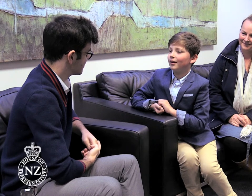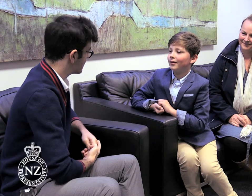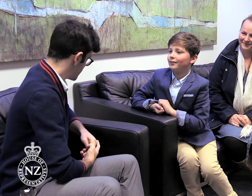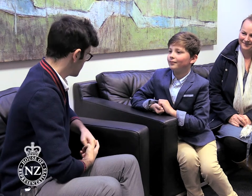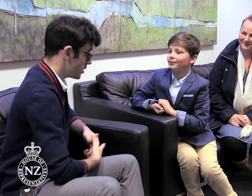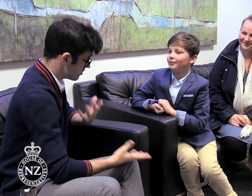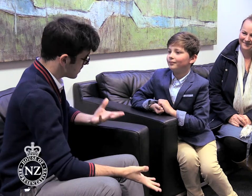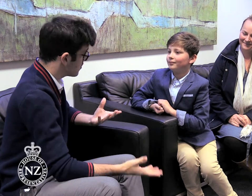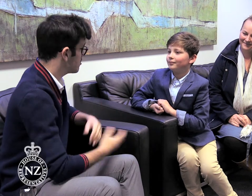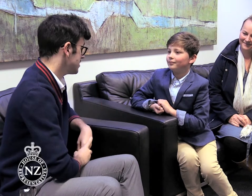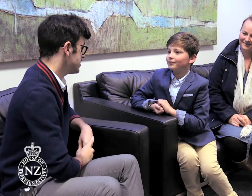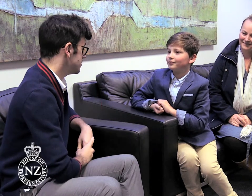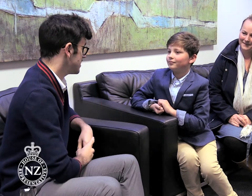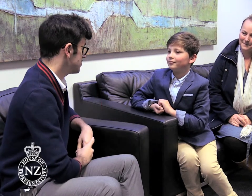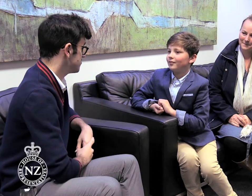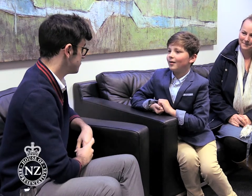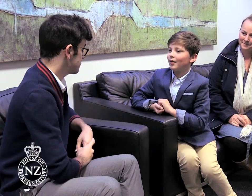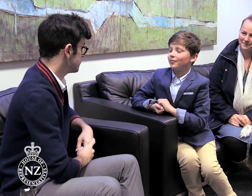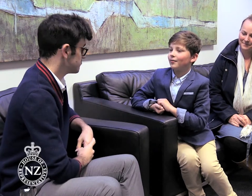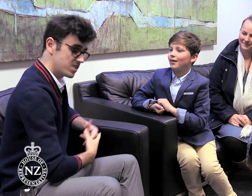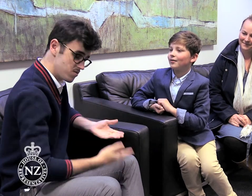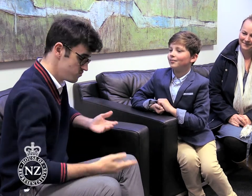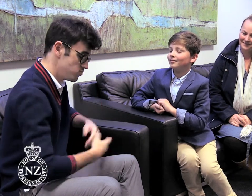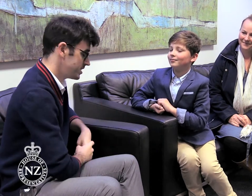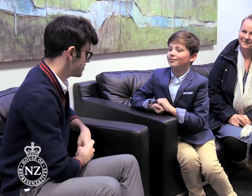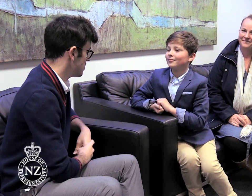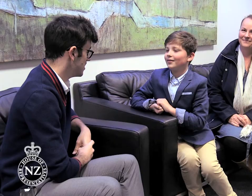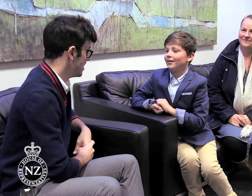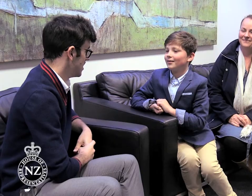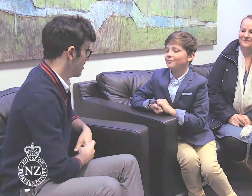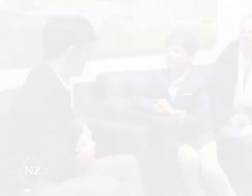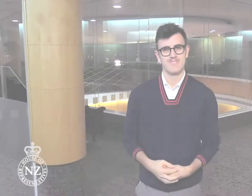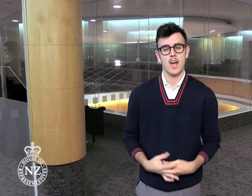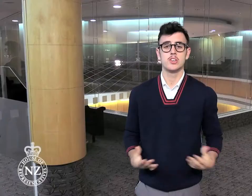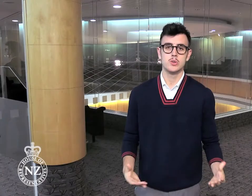And you felt welcomed? Yep, I felt welcome. Wonderful.